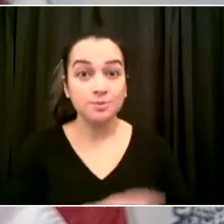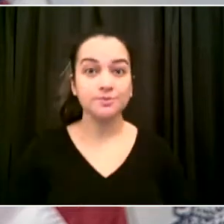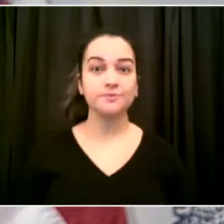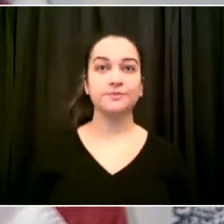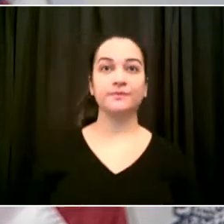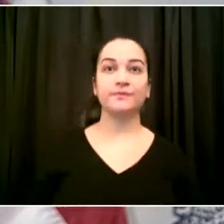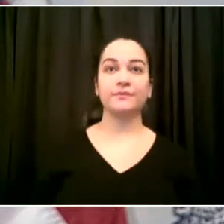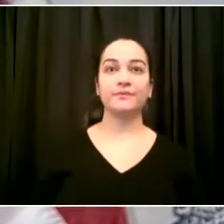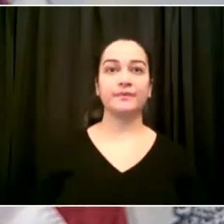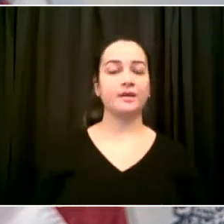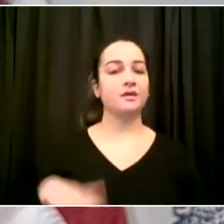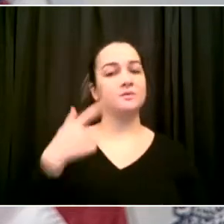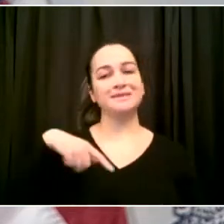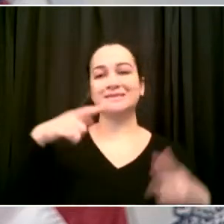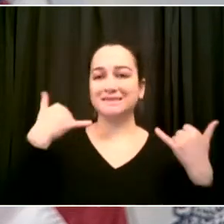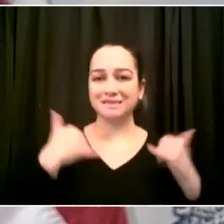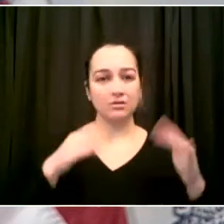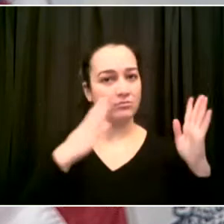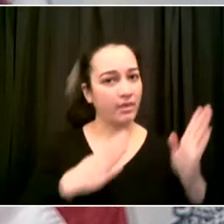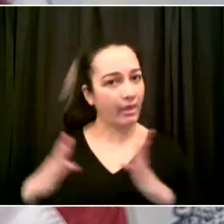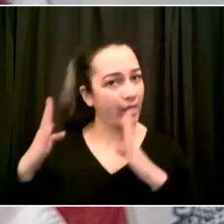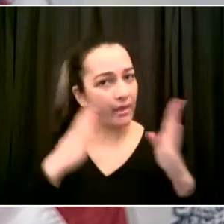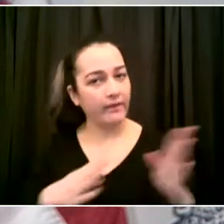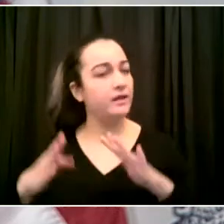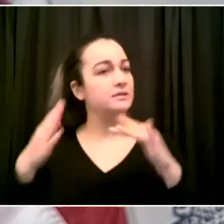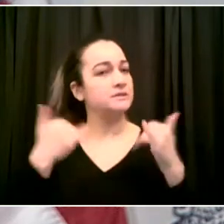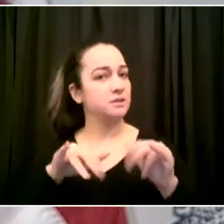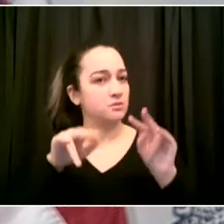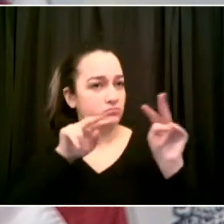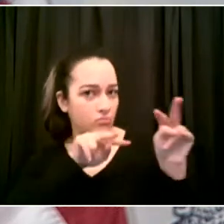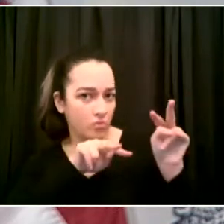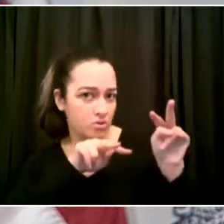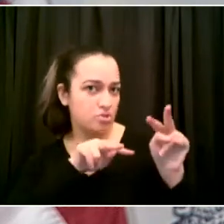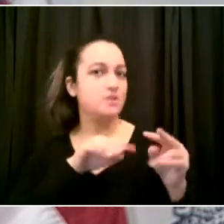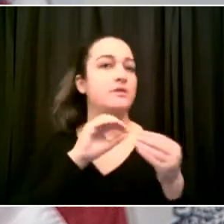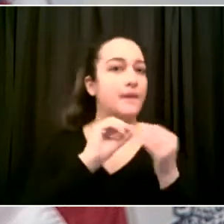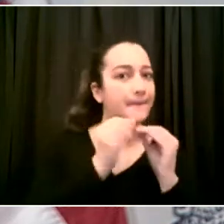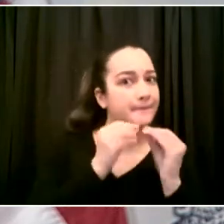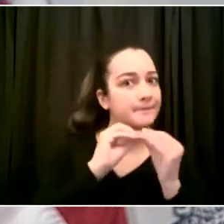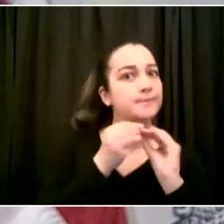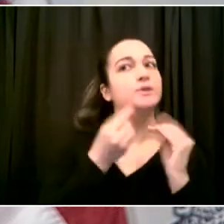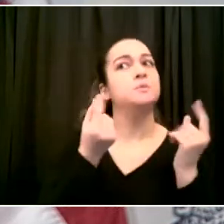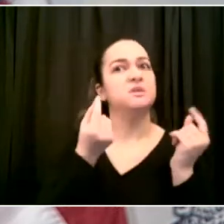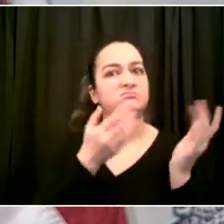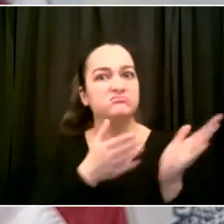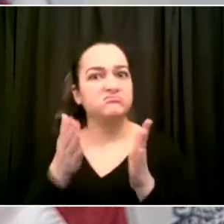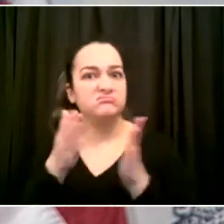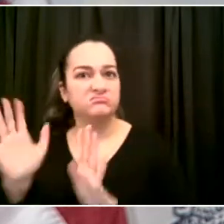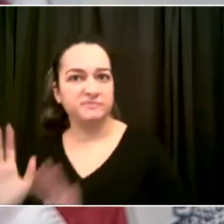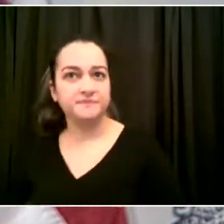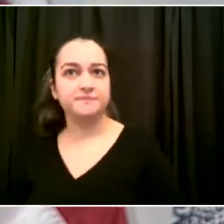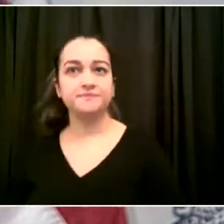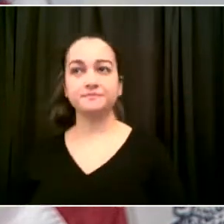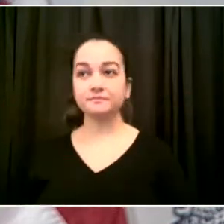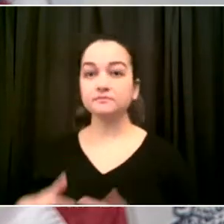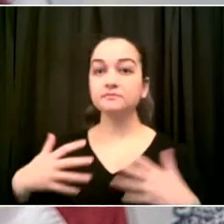BUT WWARE E NOT THERE YET.